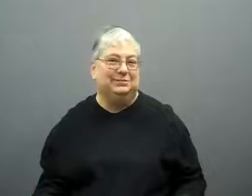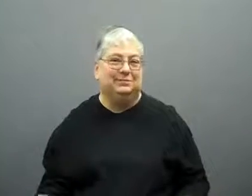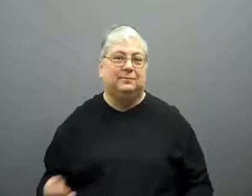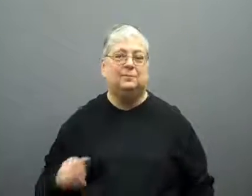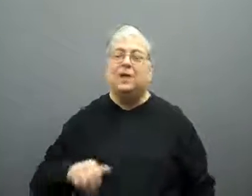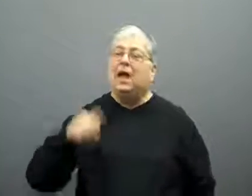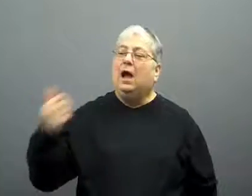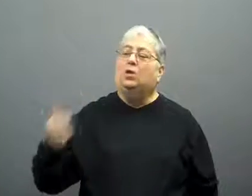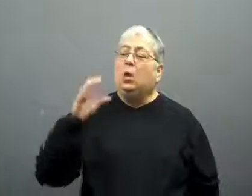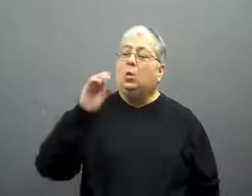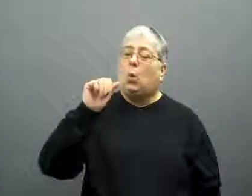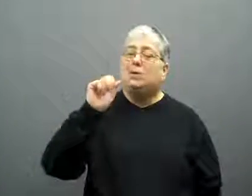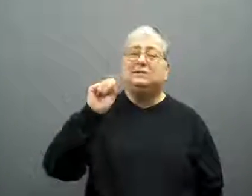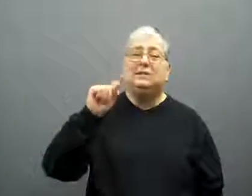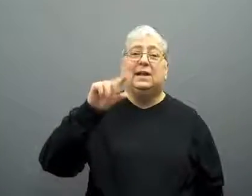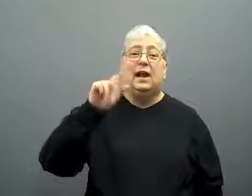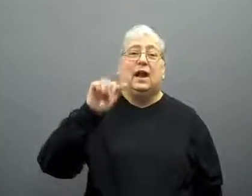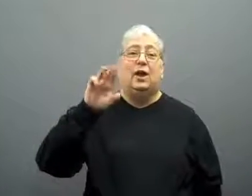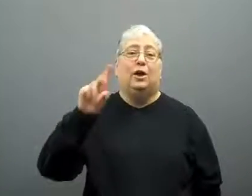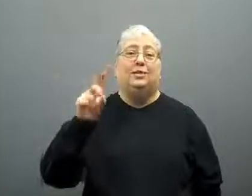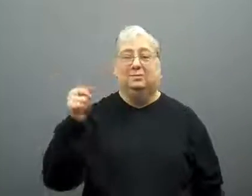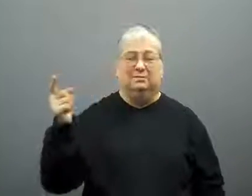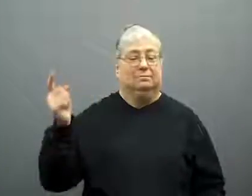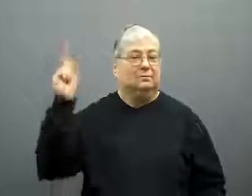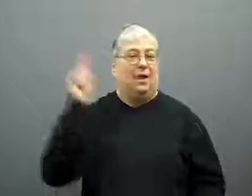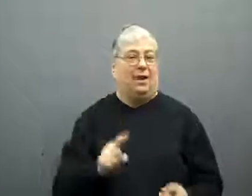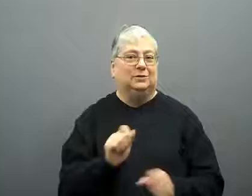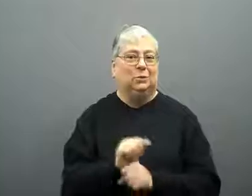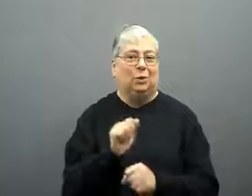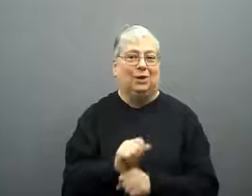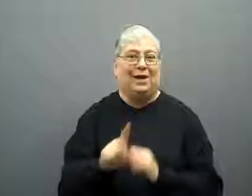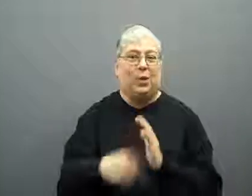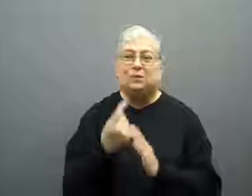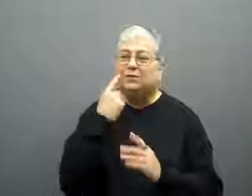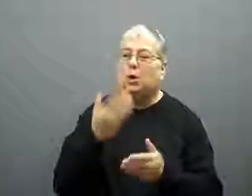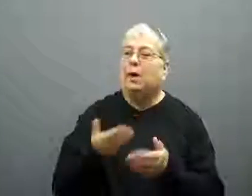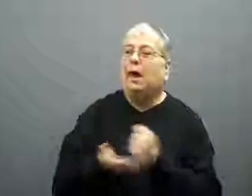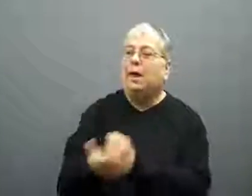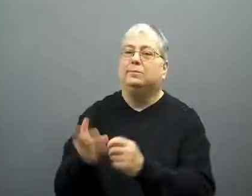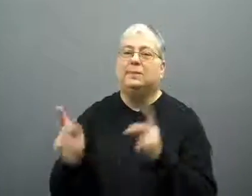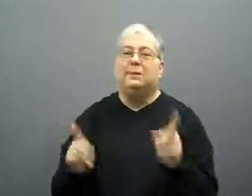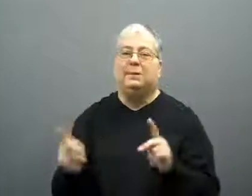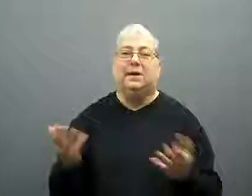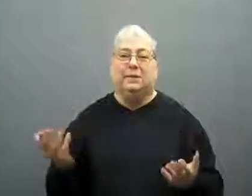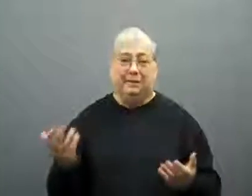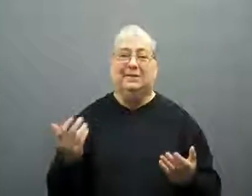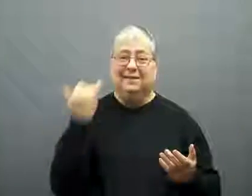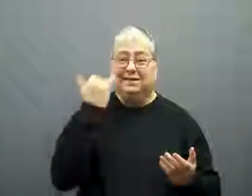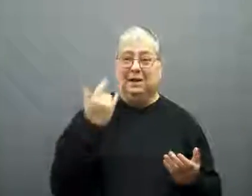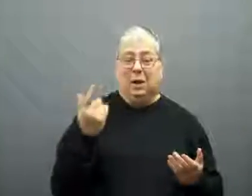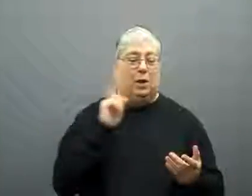The Coast Guard would reduce the amount of time for patrols.